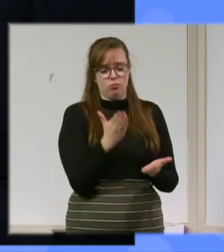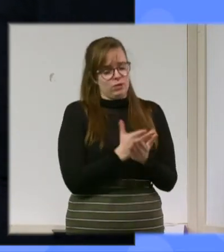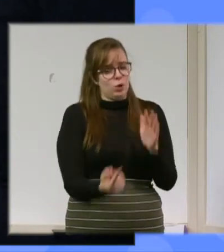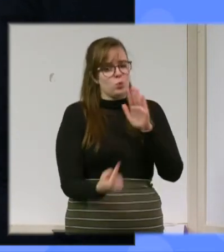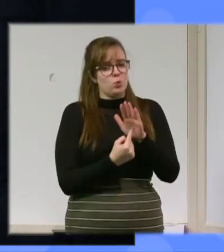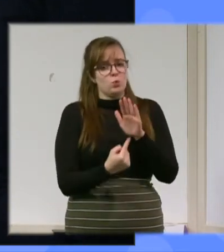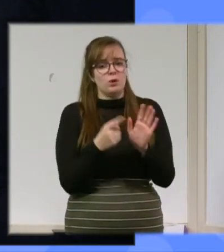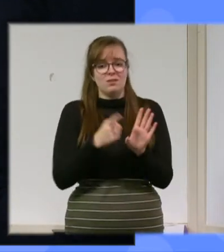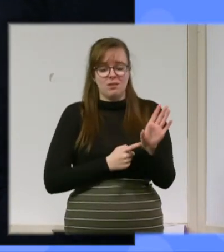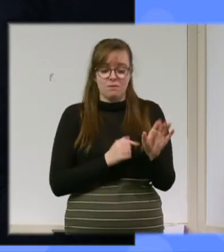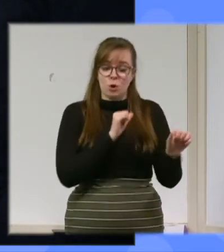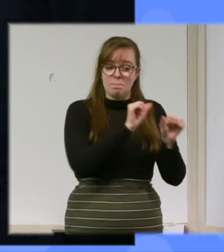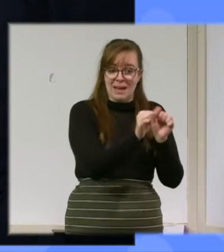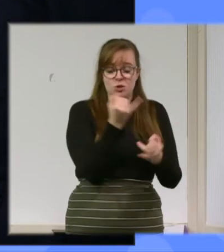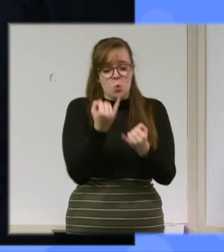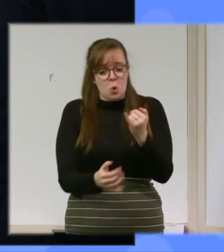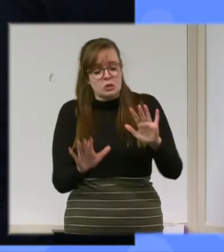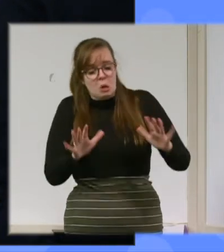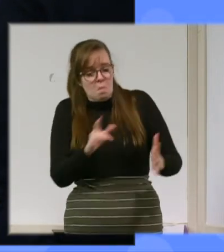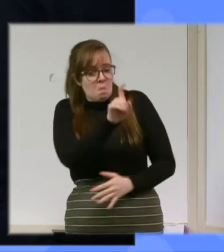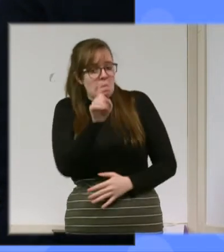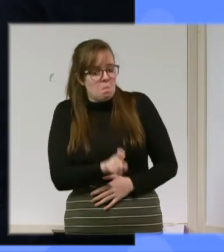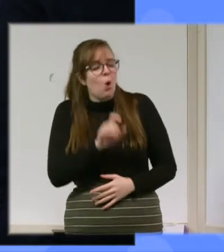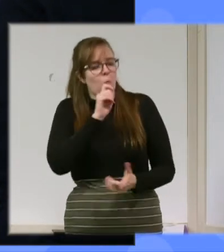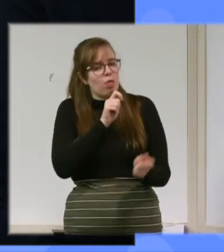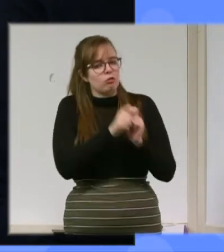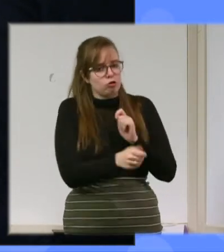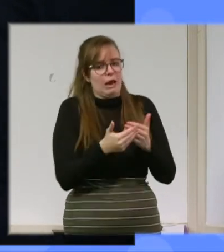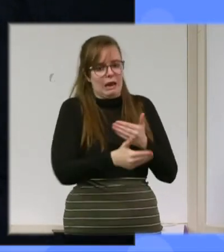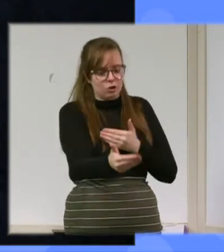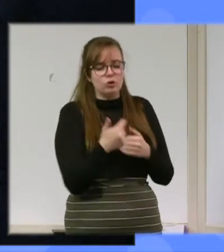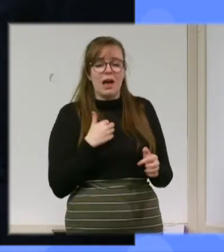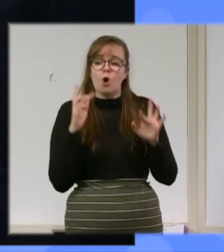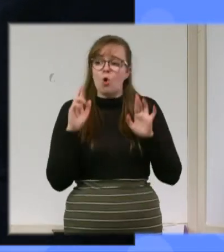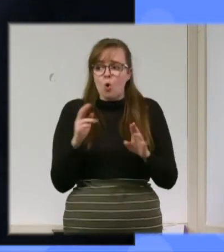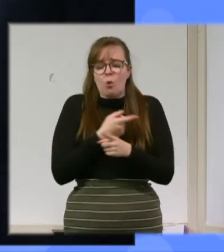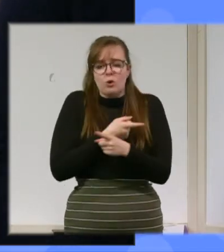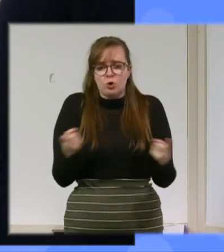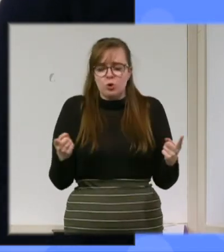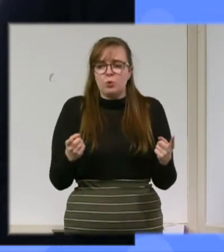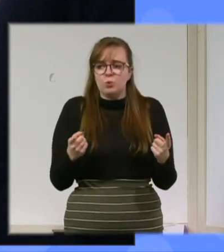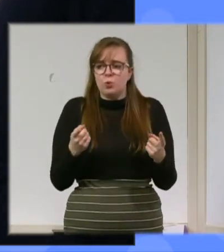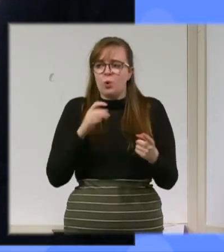for better or worse there will be change and I hope you will articulate and take